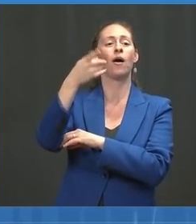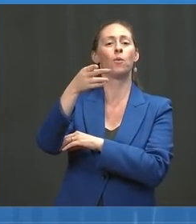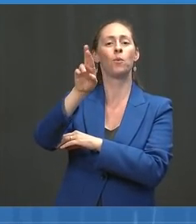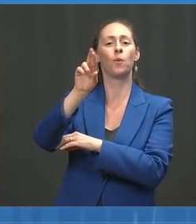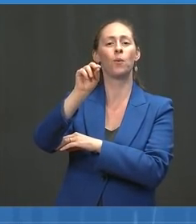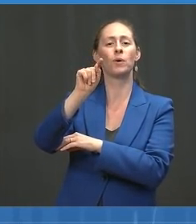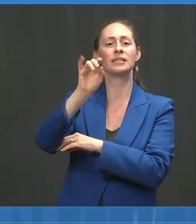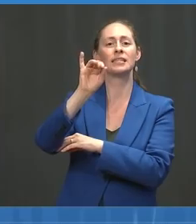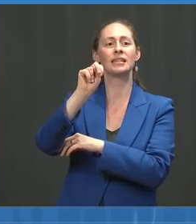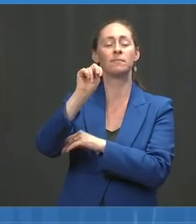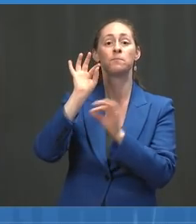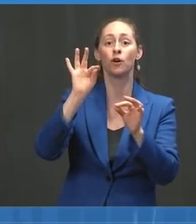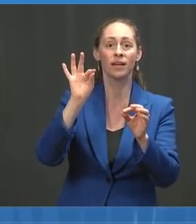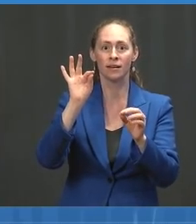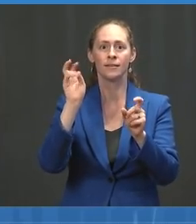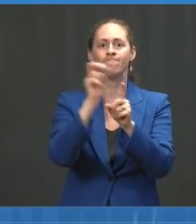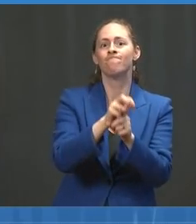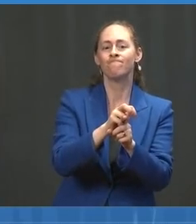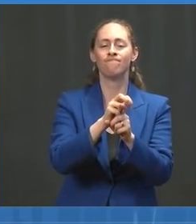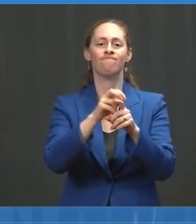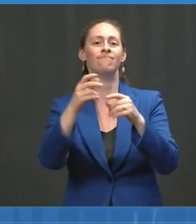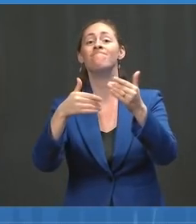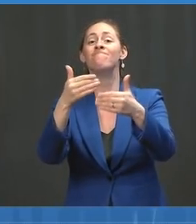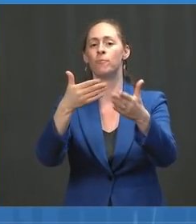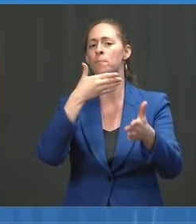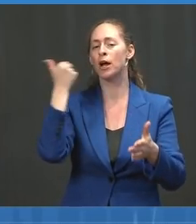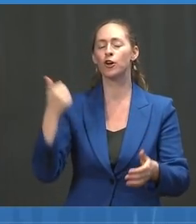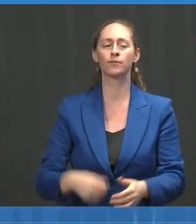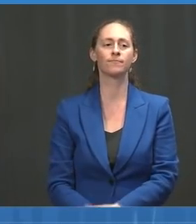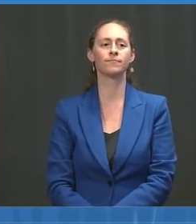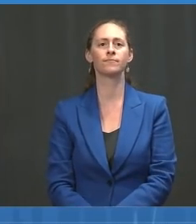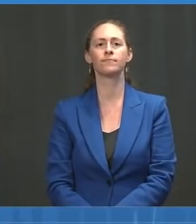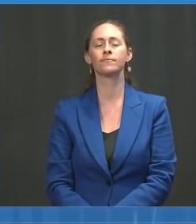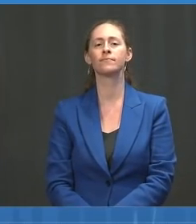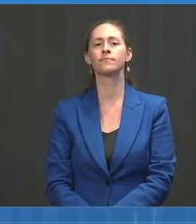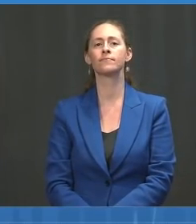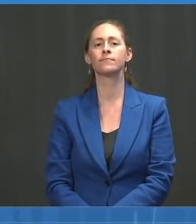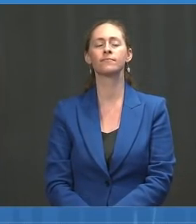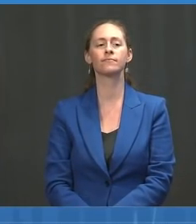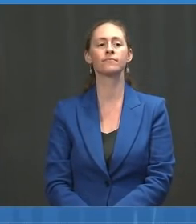Next slide. So, you can do an indication for these antibodies that are twofold.